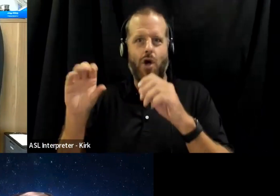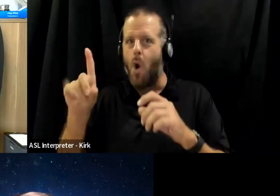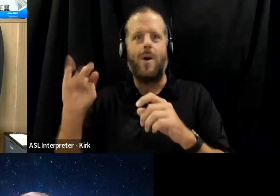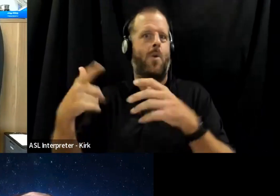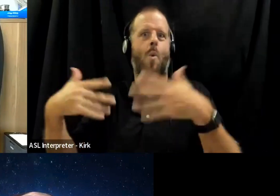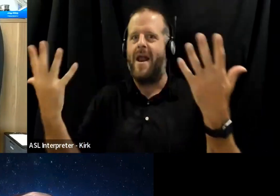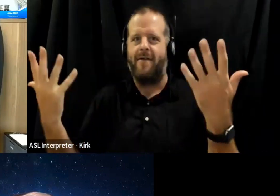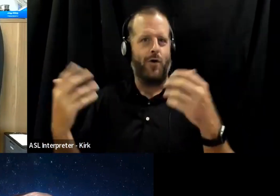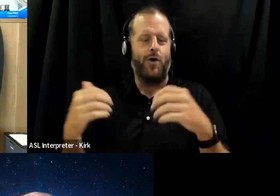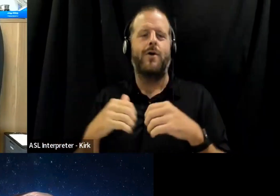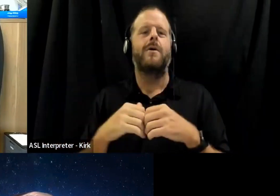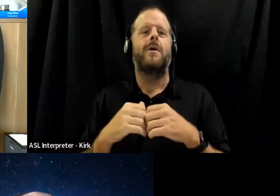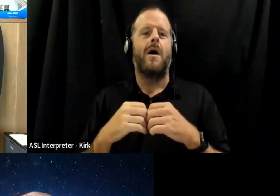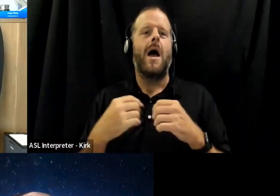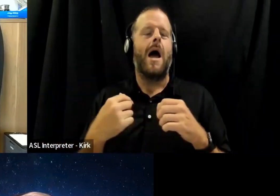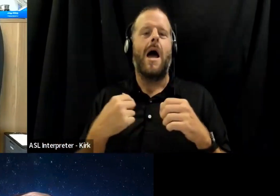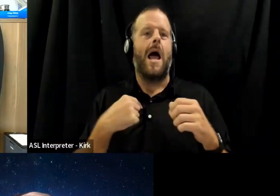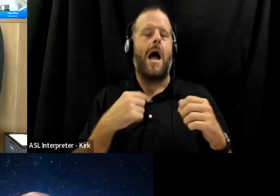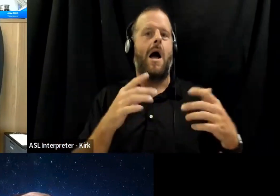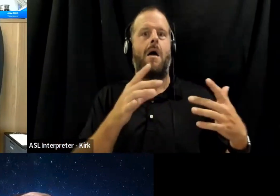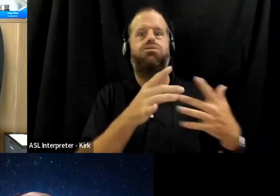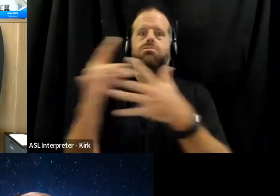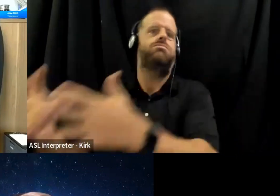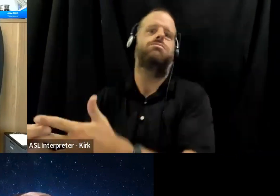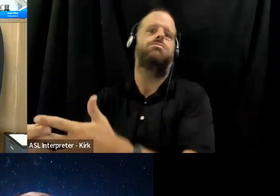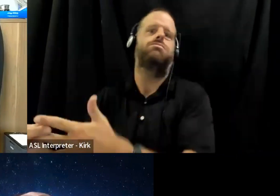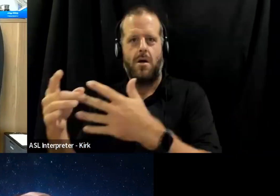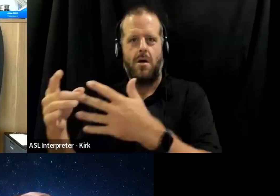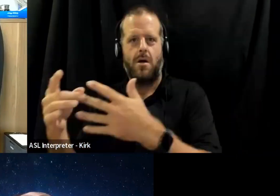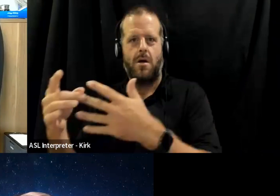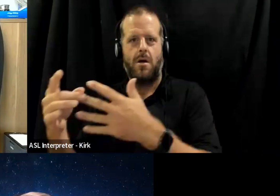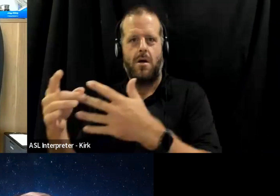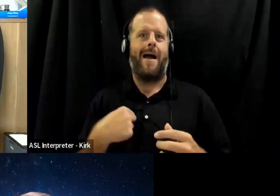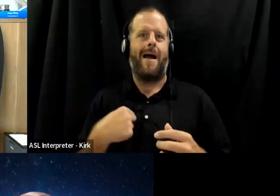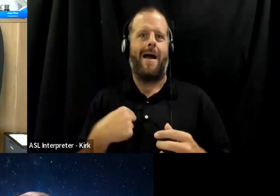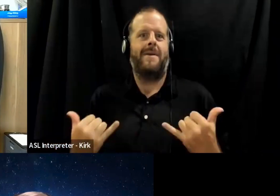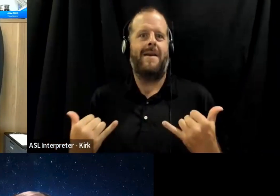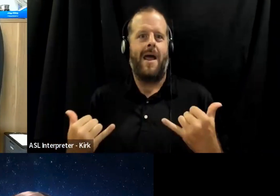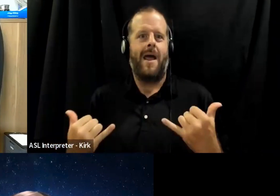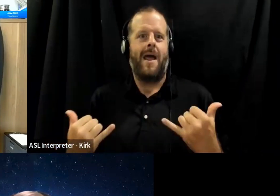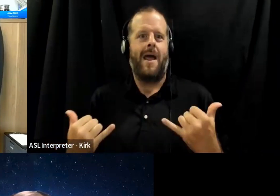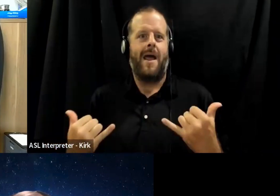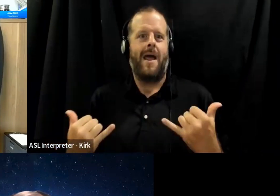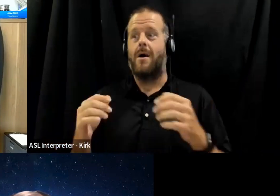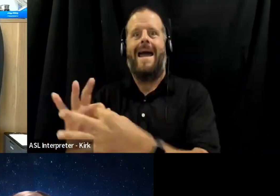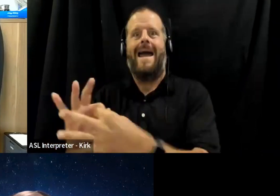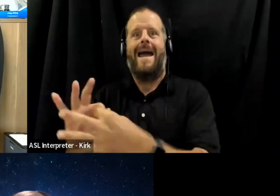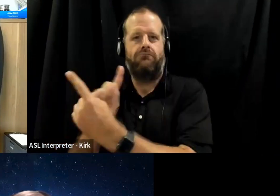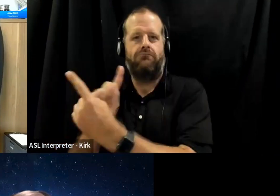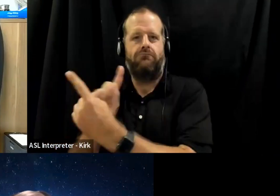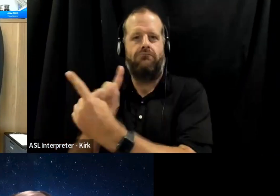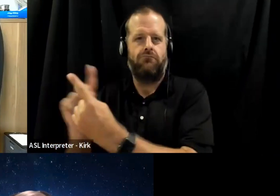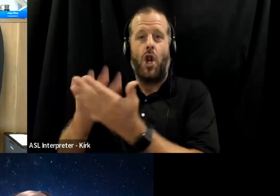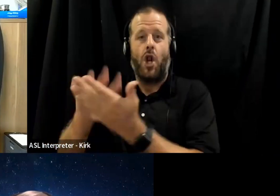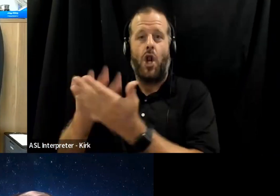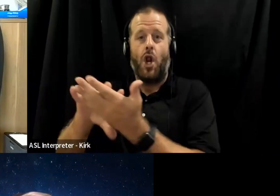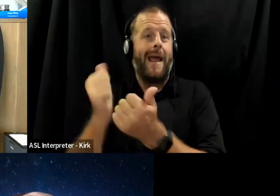And I got propelled into the place that I am now in the field by connecting with those people, learning everything I could from them, and then